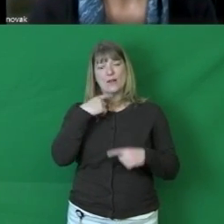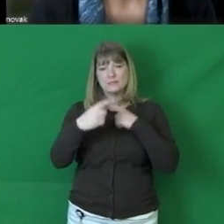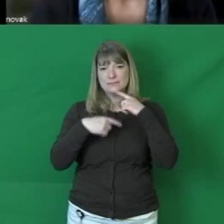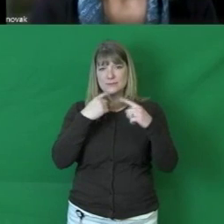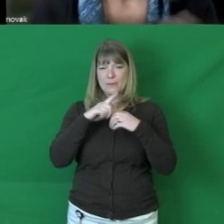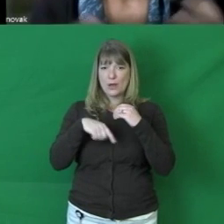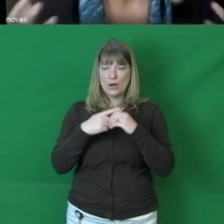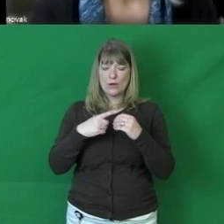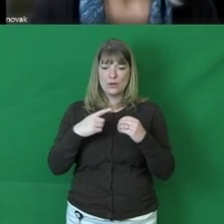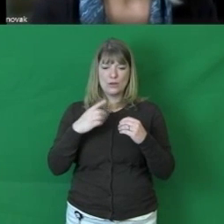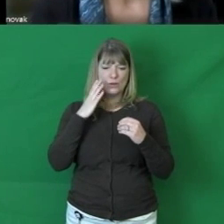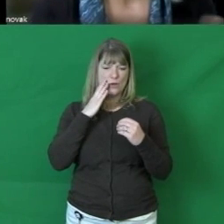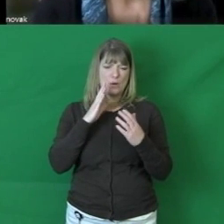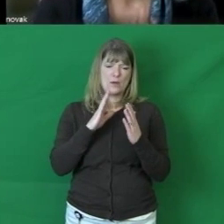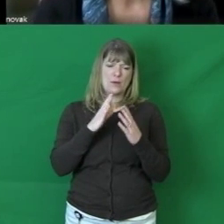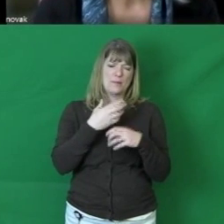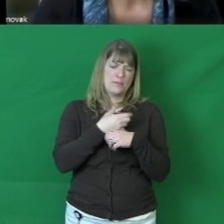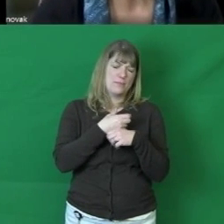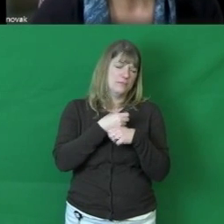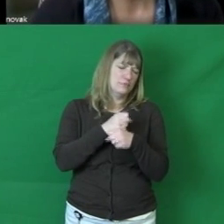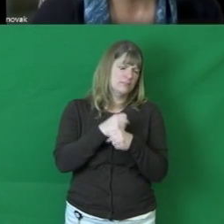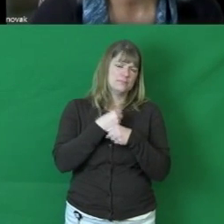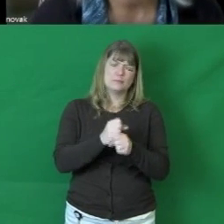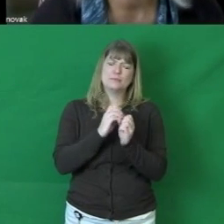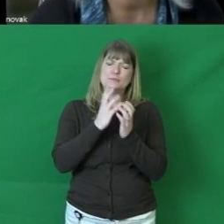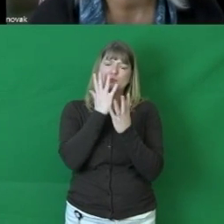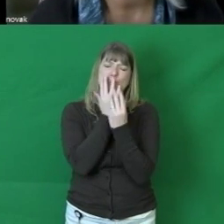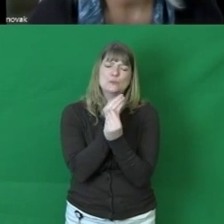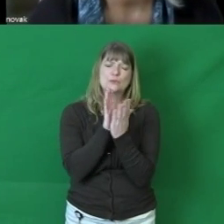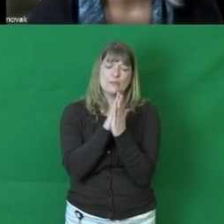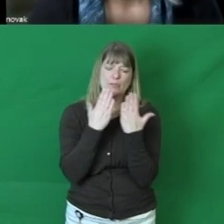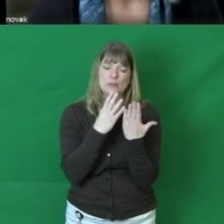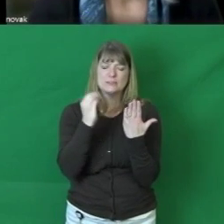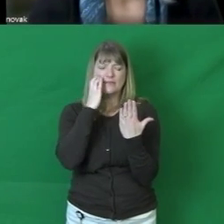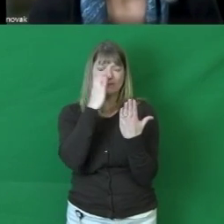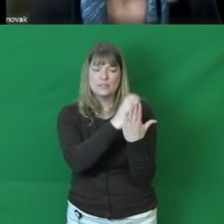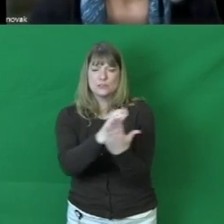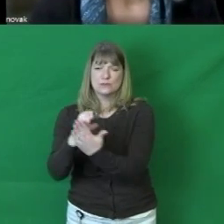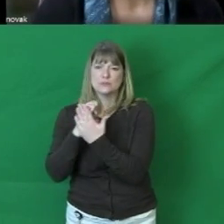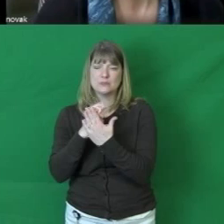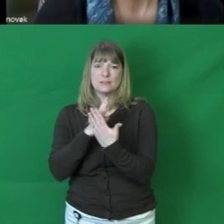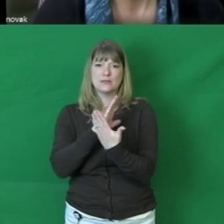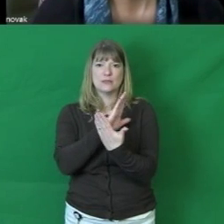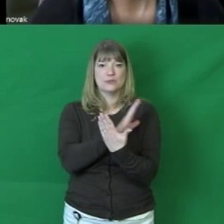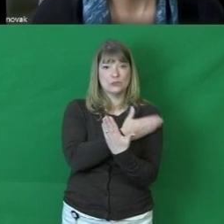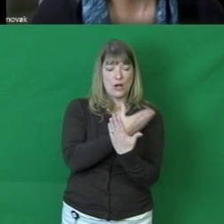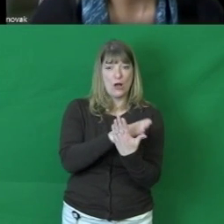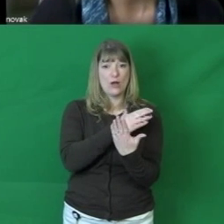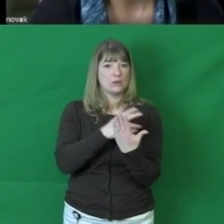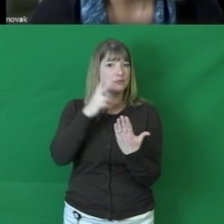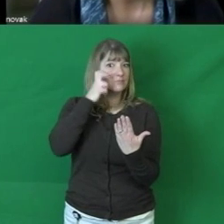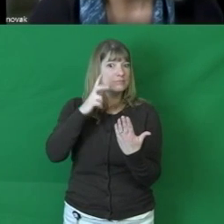about have been made into beautiful books with visual aids, and the song serves as an auditory aid,